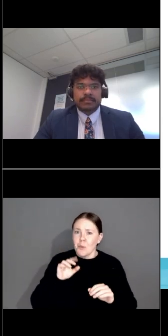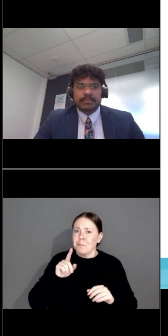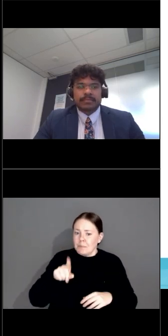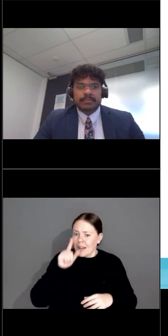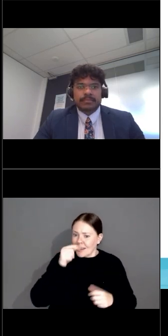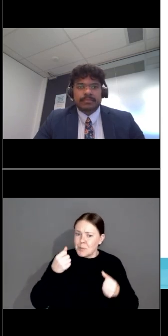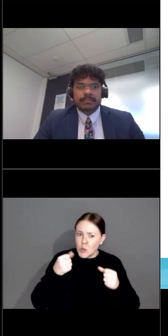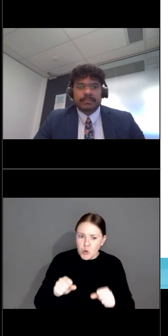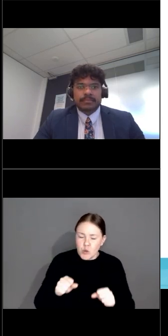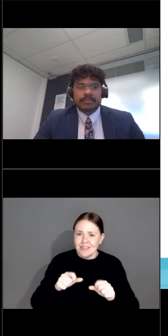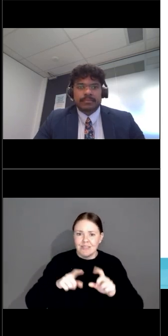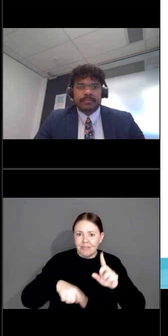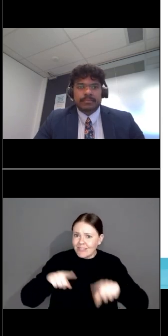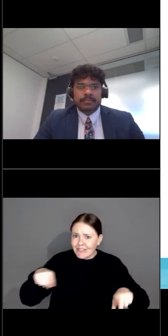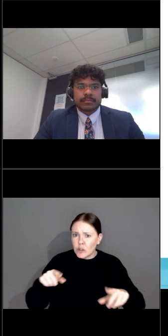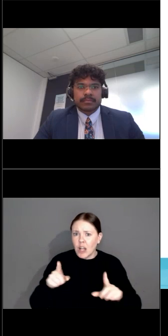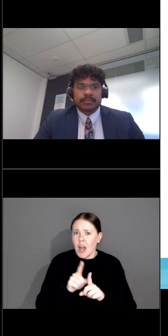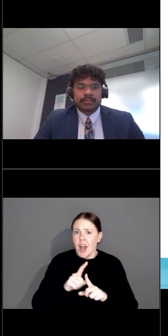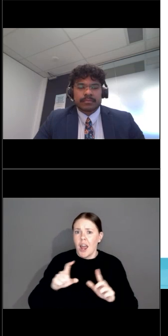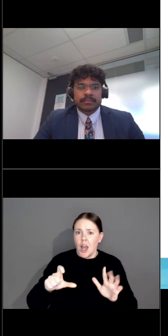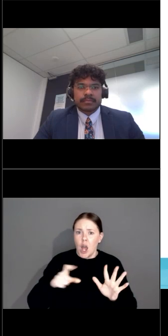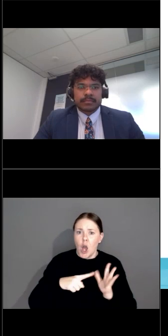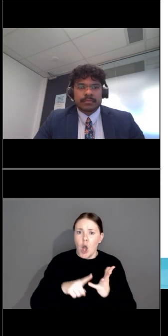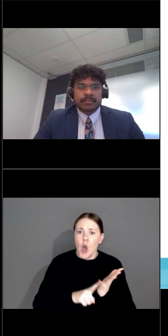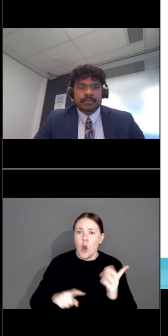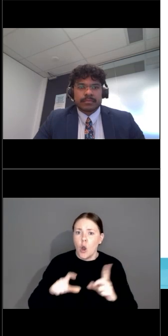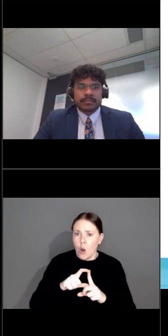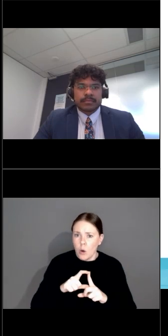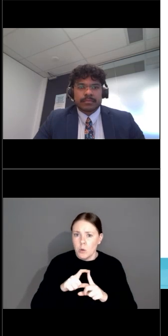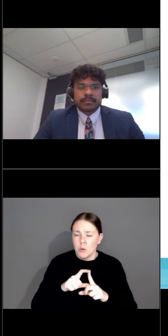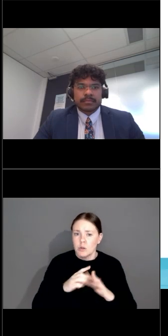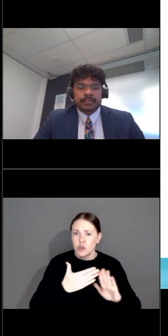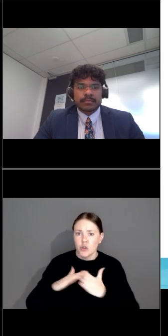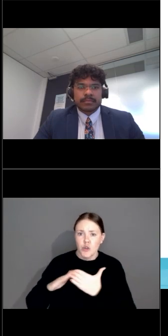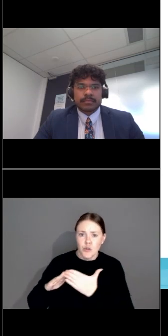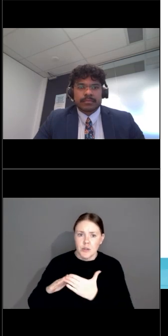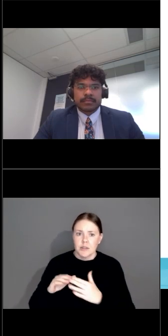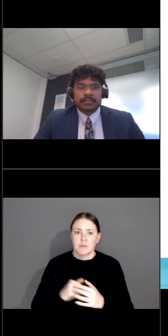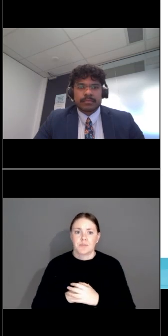in my consultation phase I forgot I had someone from and I was just just remembering it now I